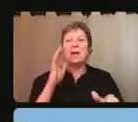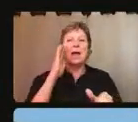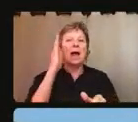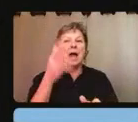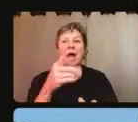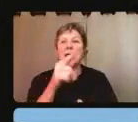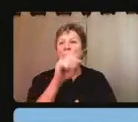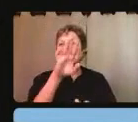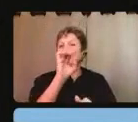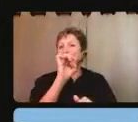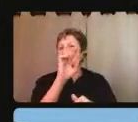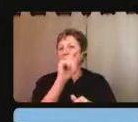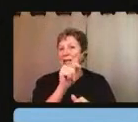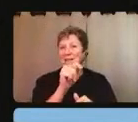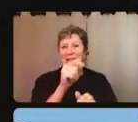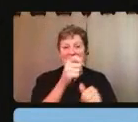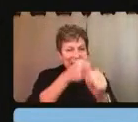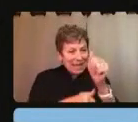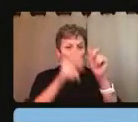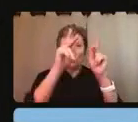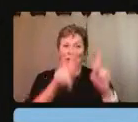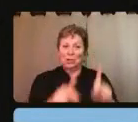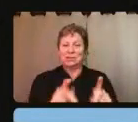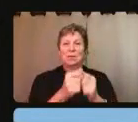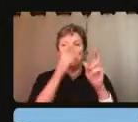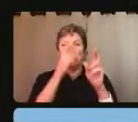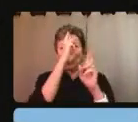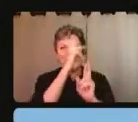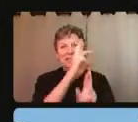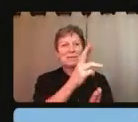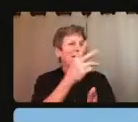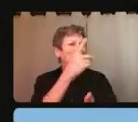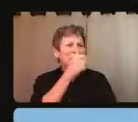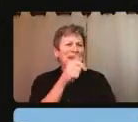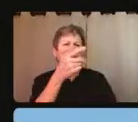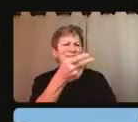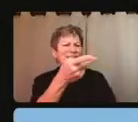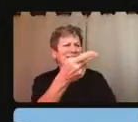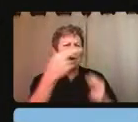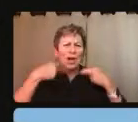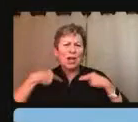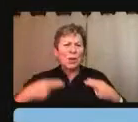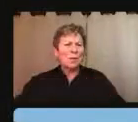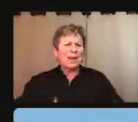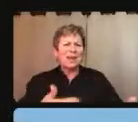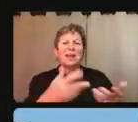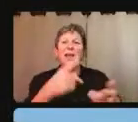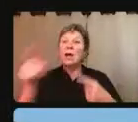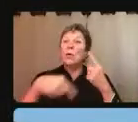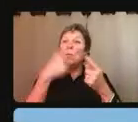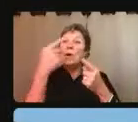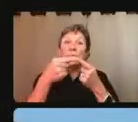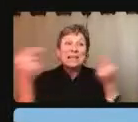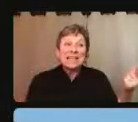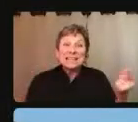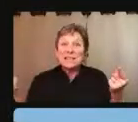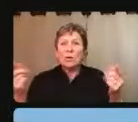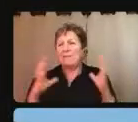A HUMAN BEING AND THEY NEED TO BE THE SAME HERE. AND WILL TREAT EACH AND EVERY PERSON WITH RESPECT THEY